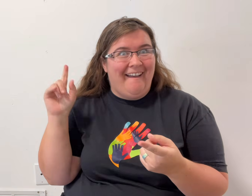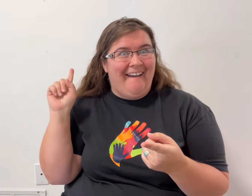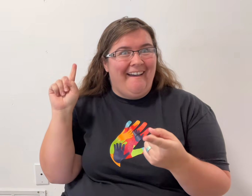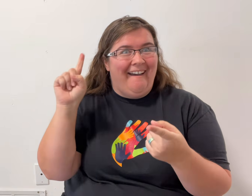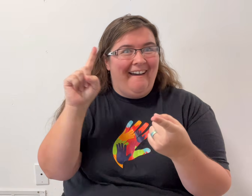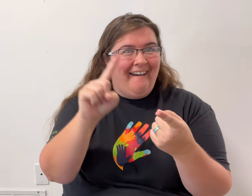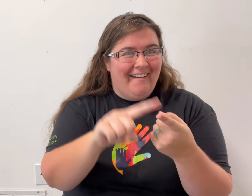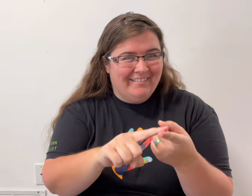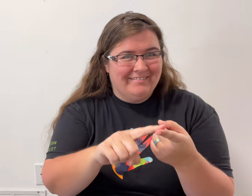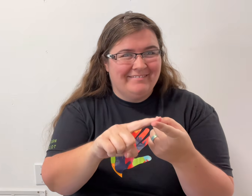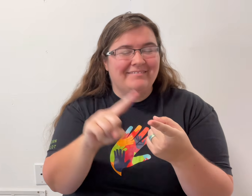UNTIL